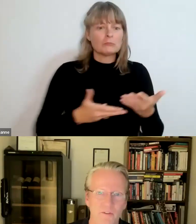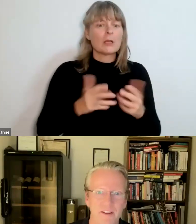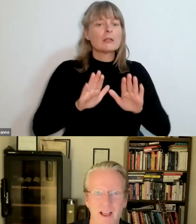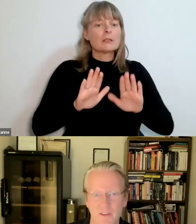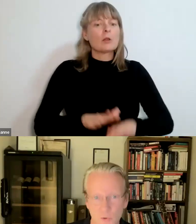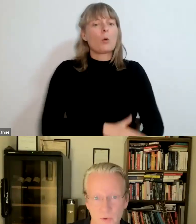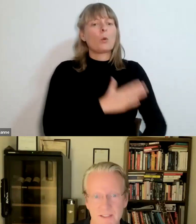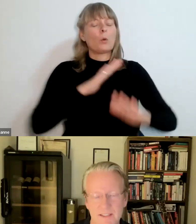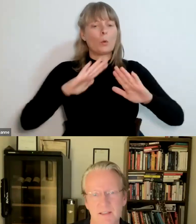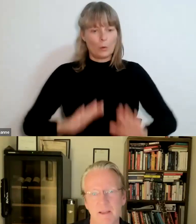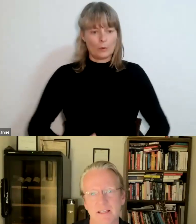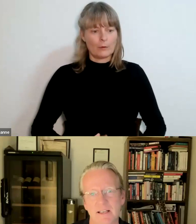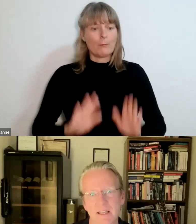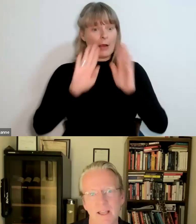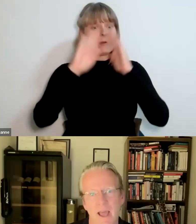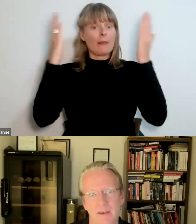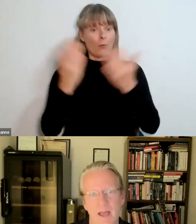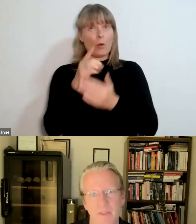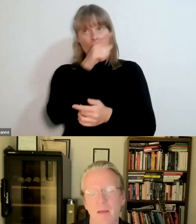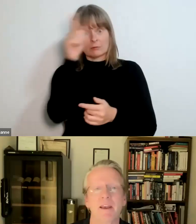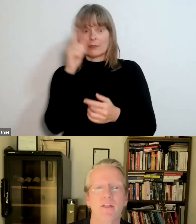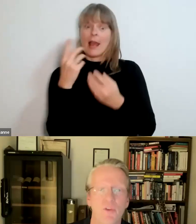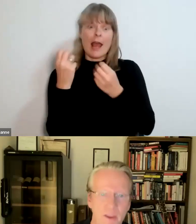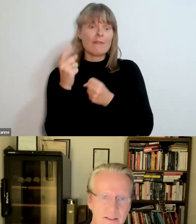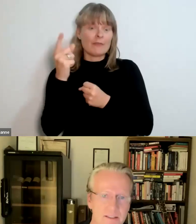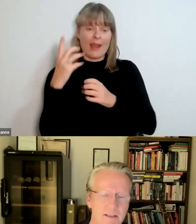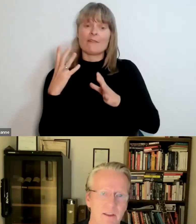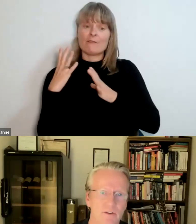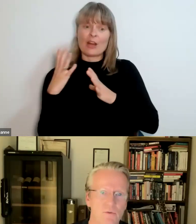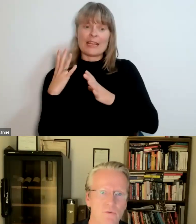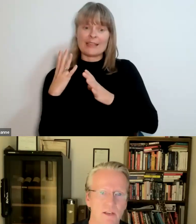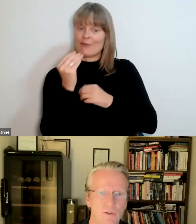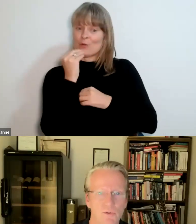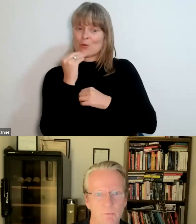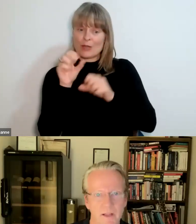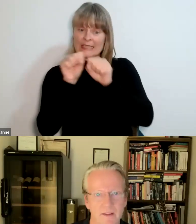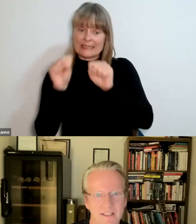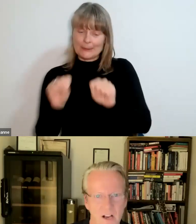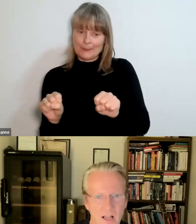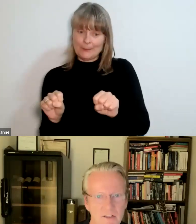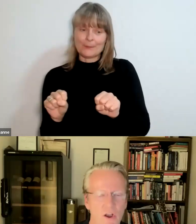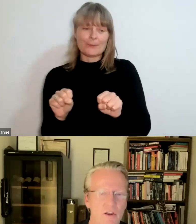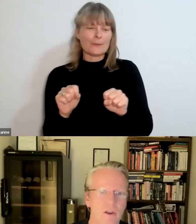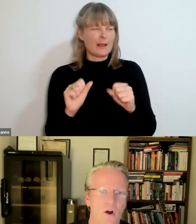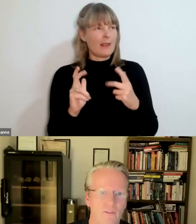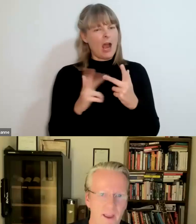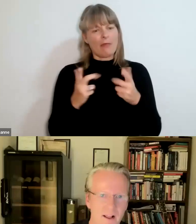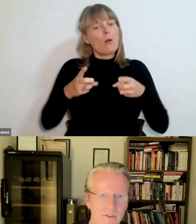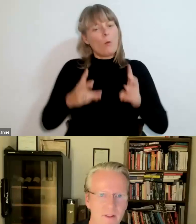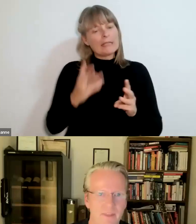of slowing down during the busy school day, and having conversations with other people. I understand this is something that will take